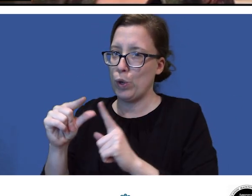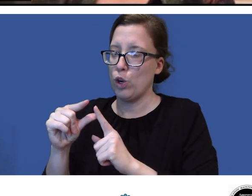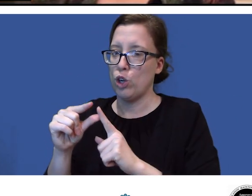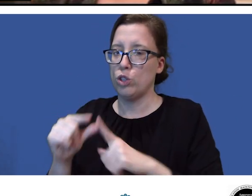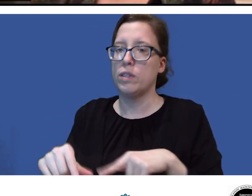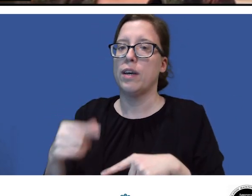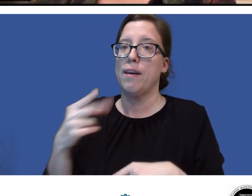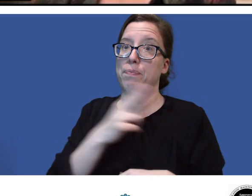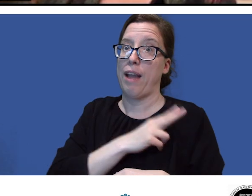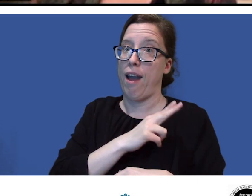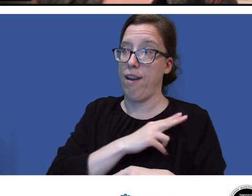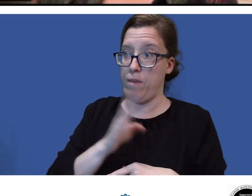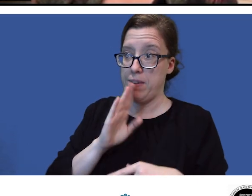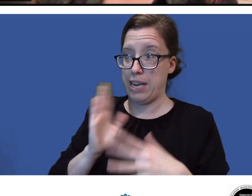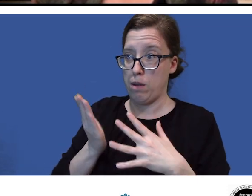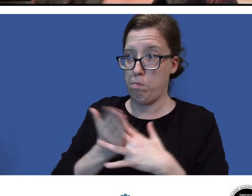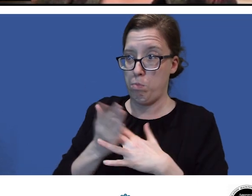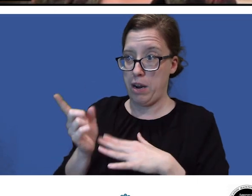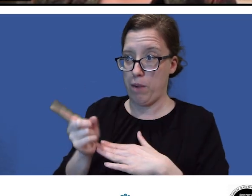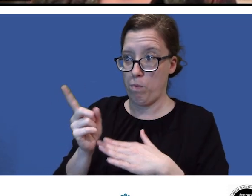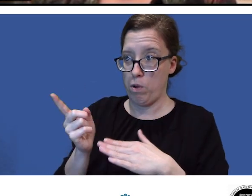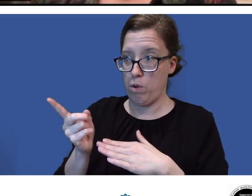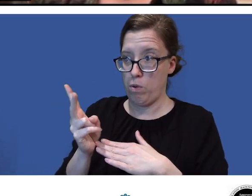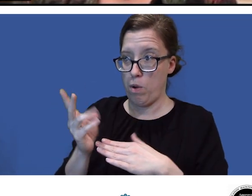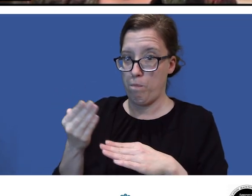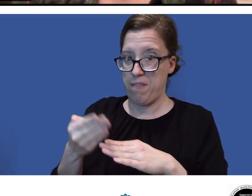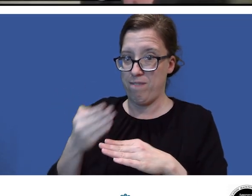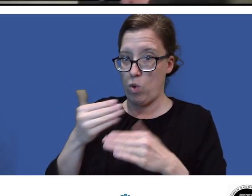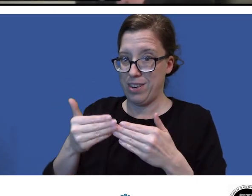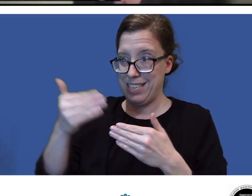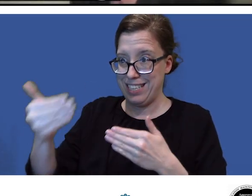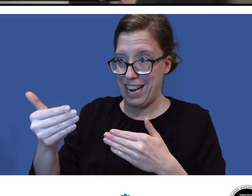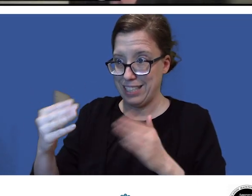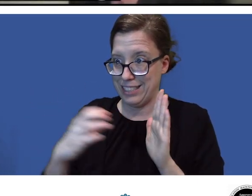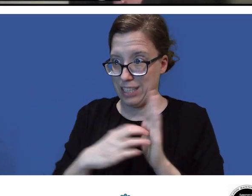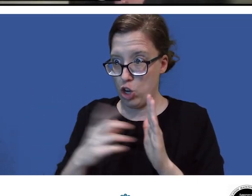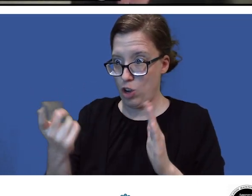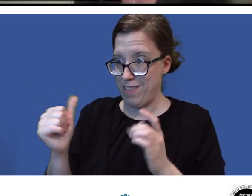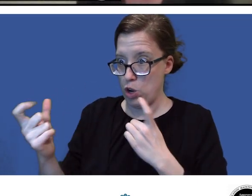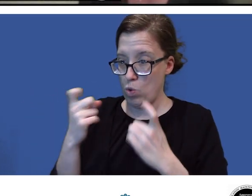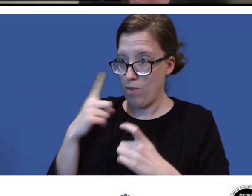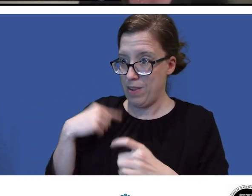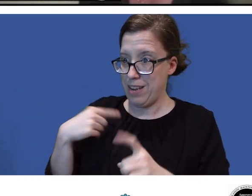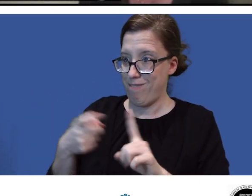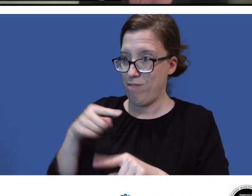have any questions for me out of the Q&A? Heidi: There is nothing in the Q&A.